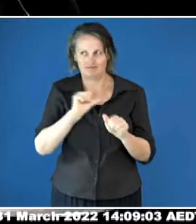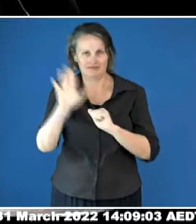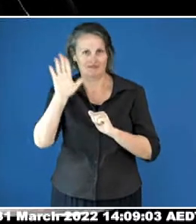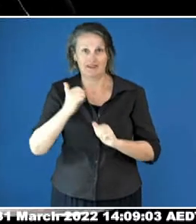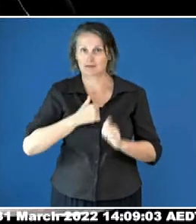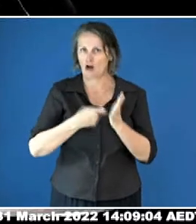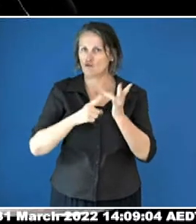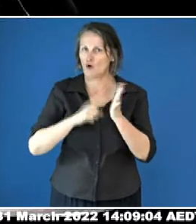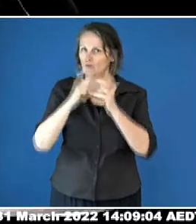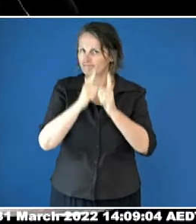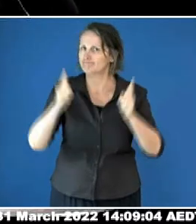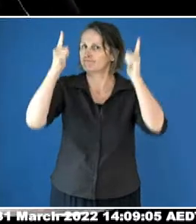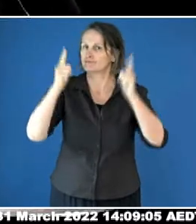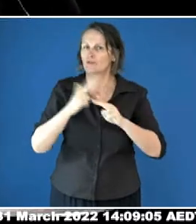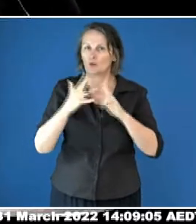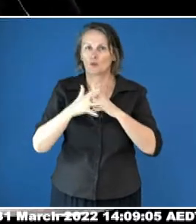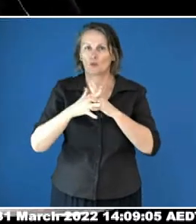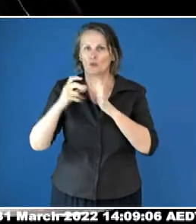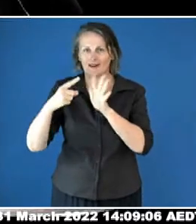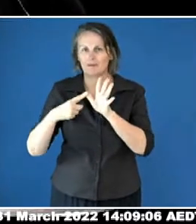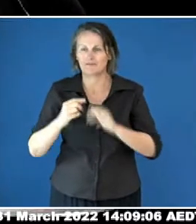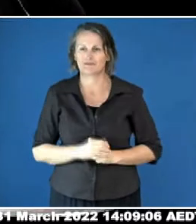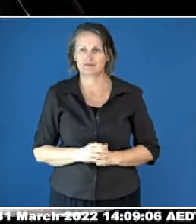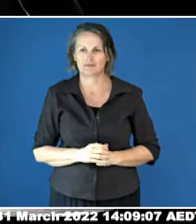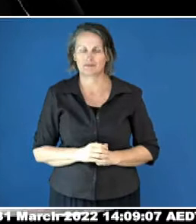Mali? Yes, hello. Thank you for having me as well.